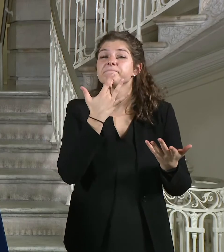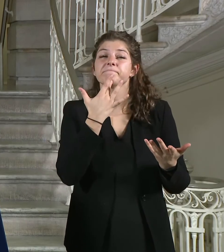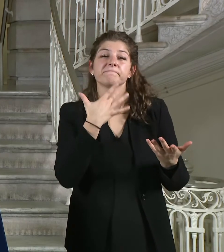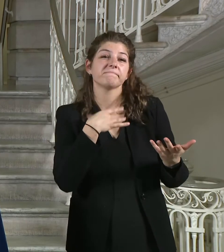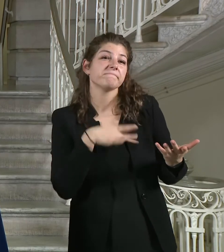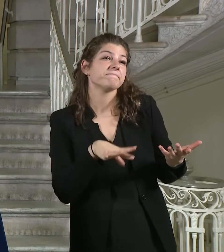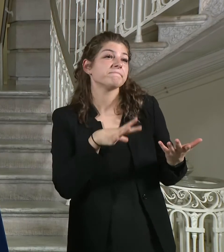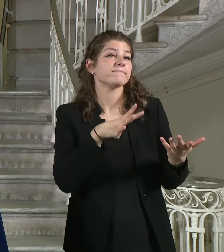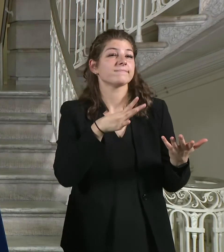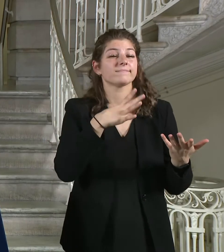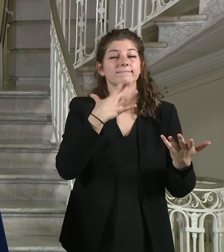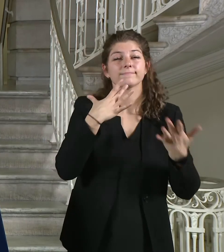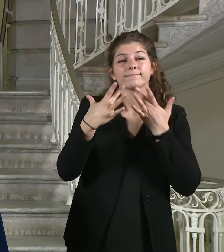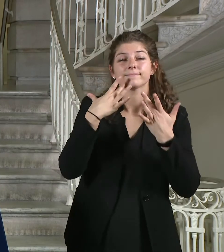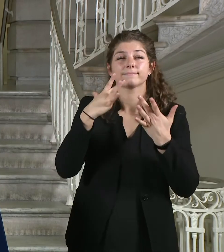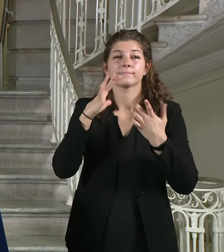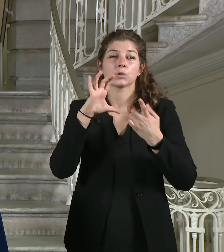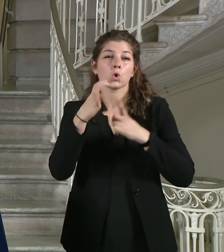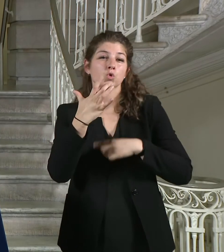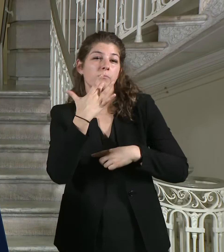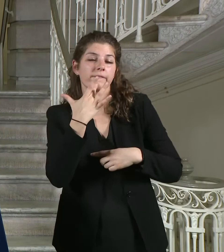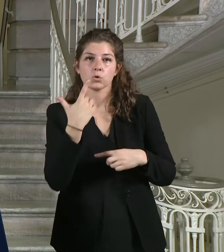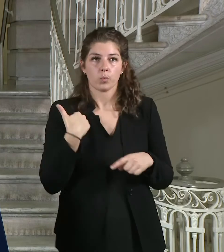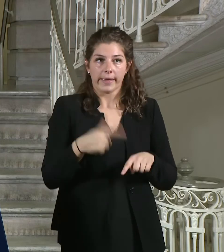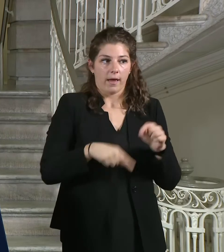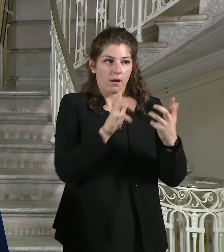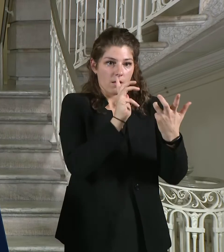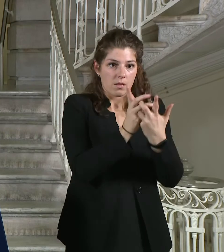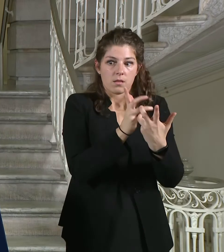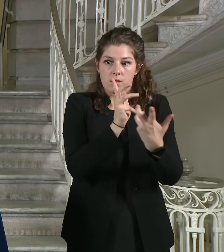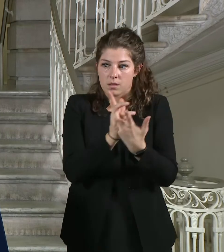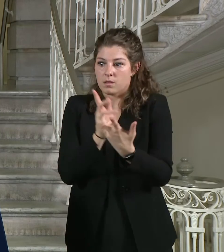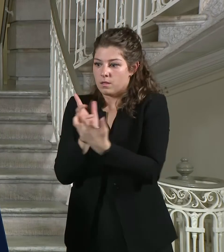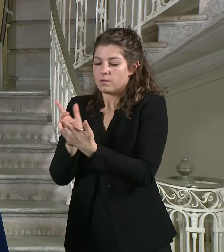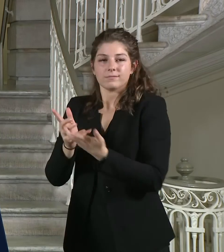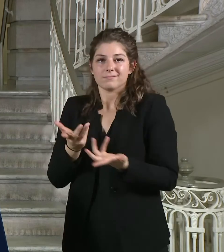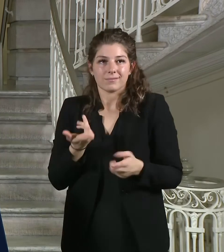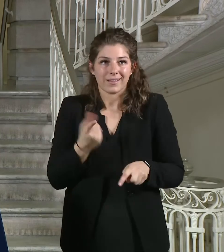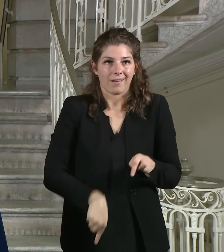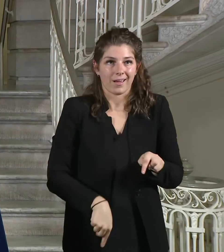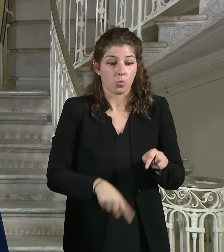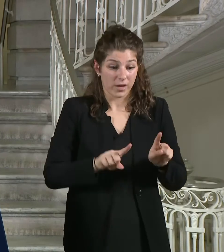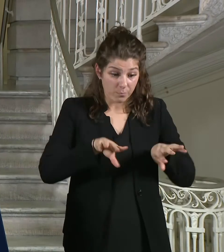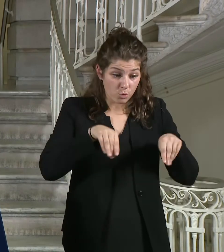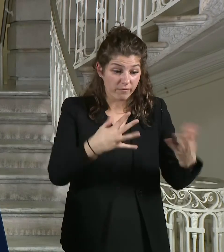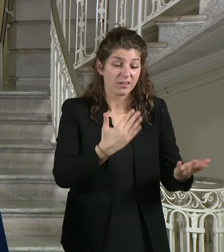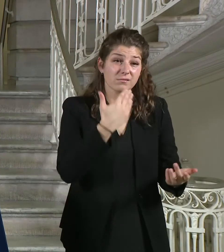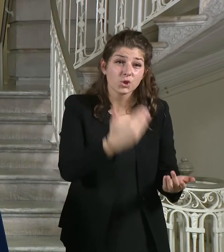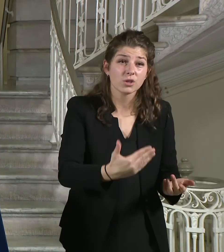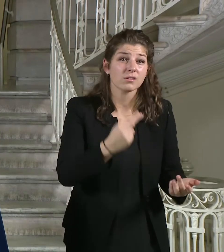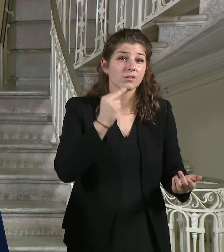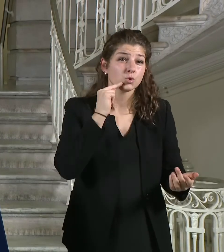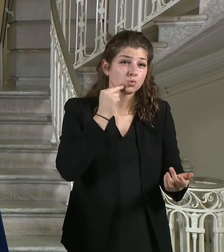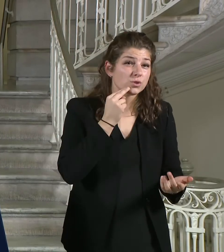PEOPLE MAY HAVE A DIFFERENT CULTURAL TASTE FOR CERTAIN